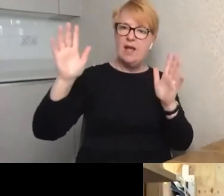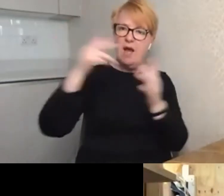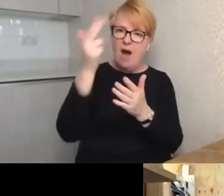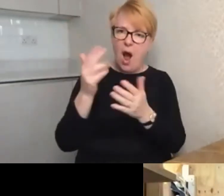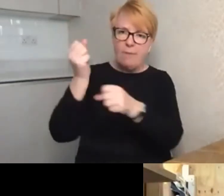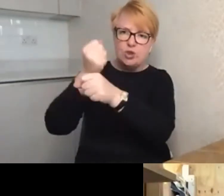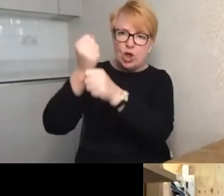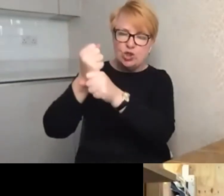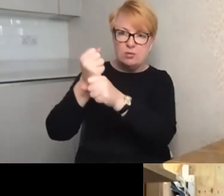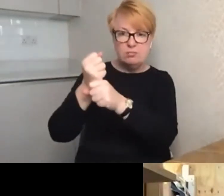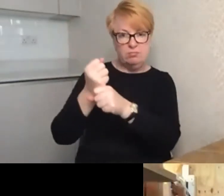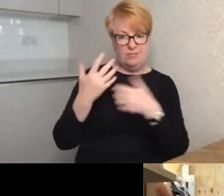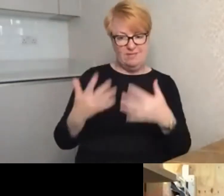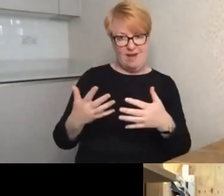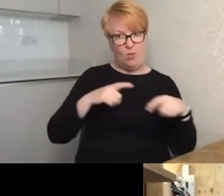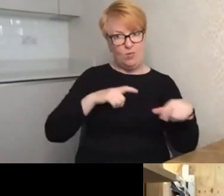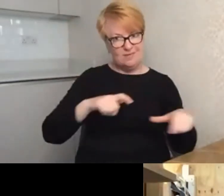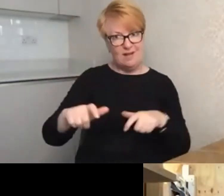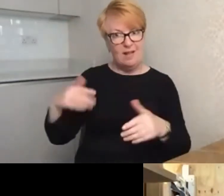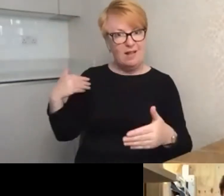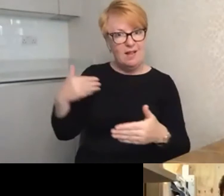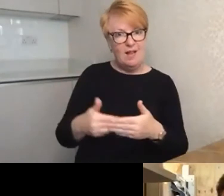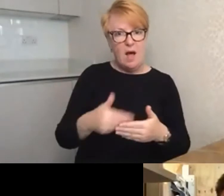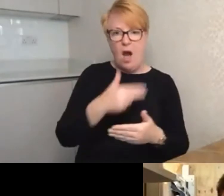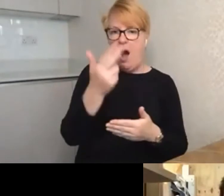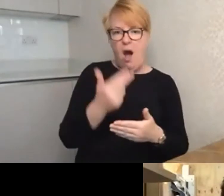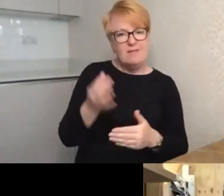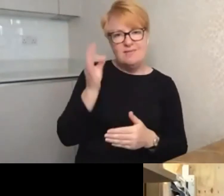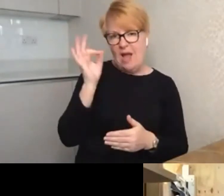I mean, I think the Arts Council would not be the way it is, if it wasn't for the community arts,